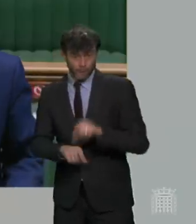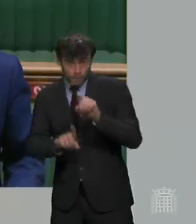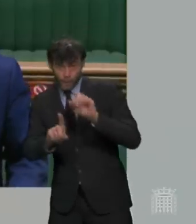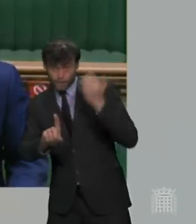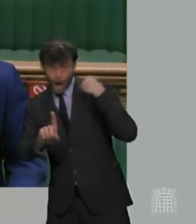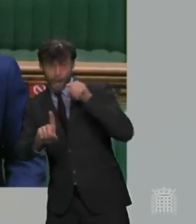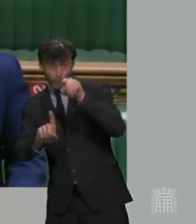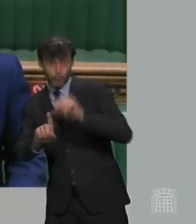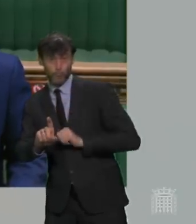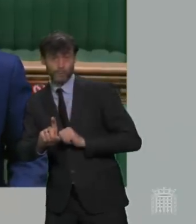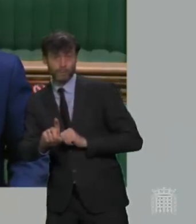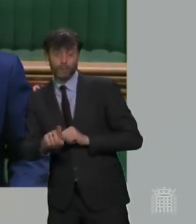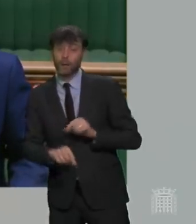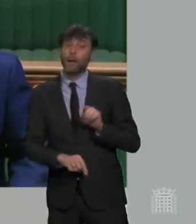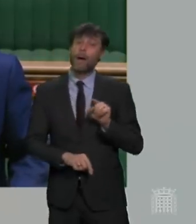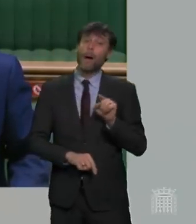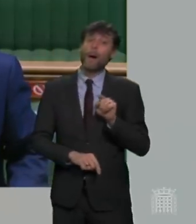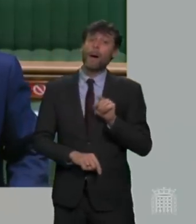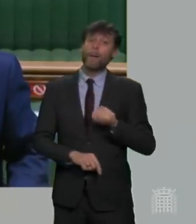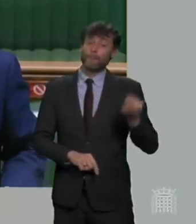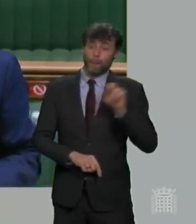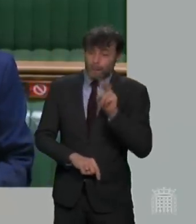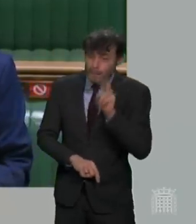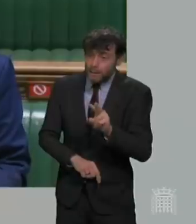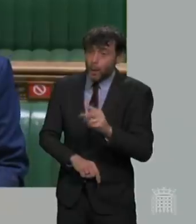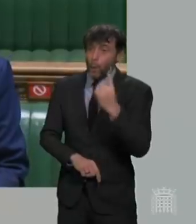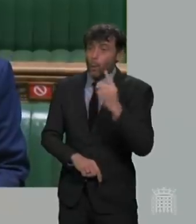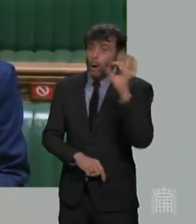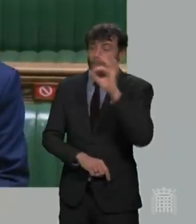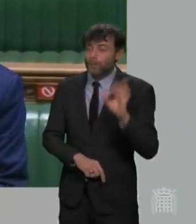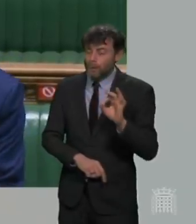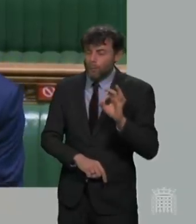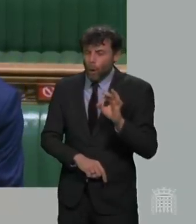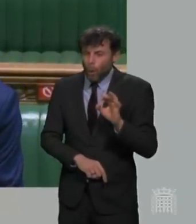“The public just hear ‘1 per cent’ and think how mean we are.”